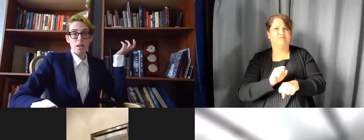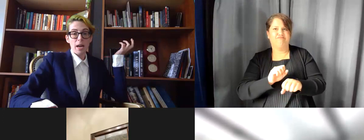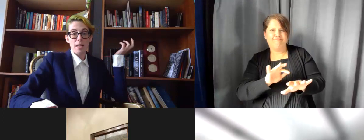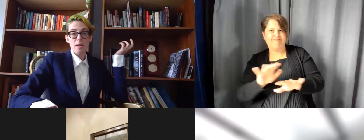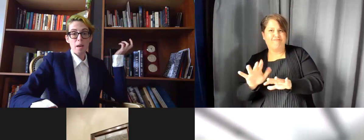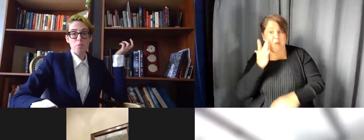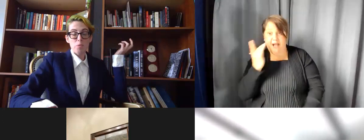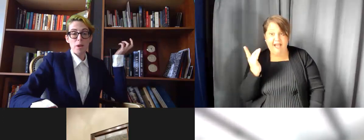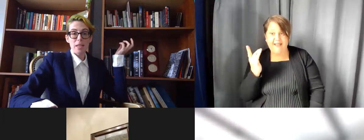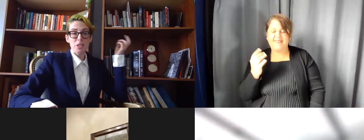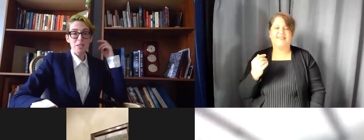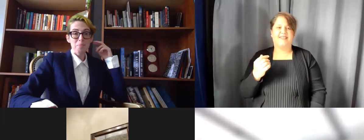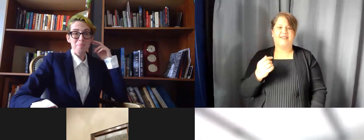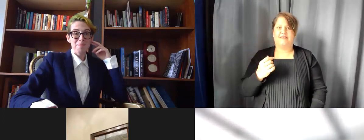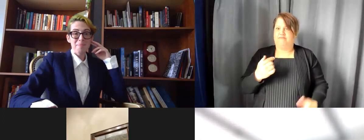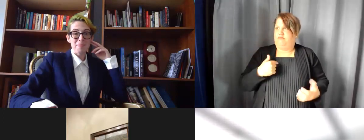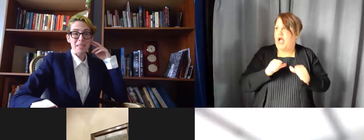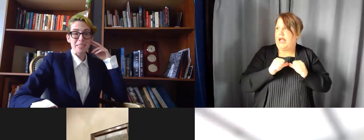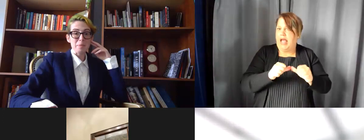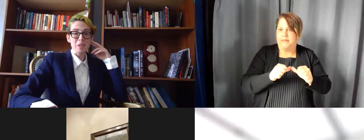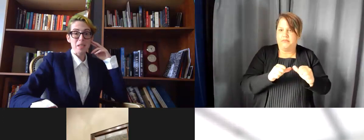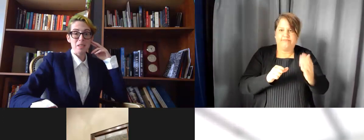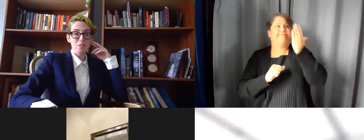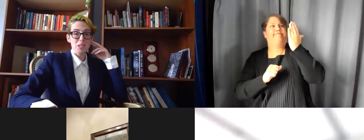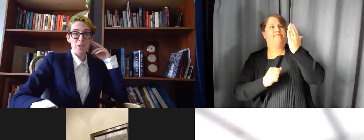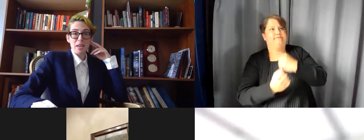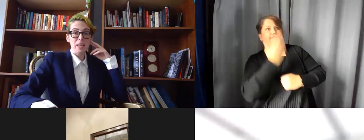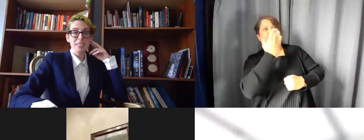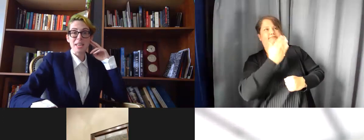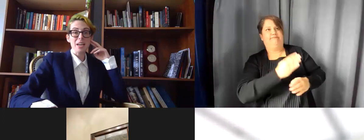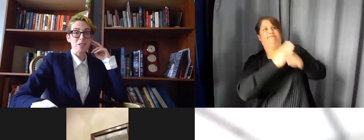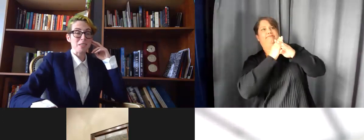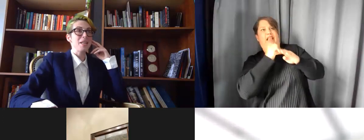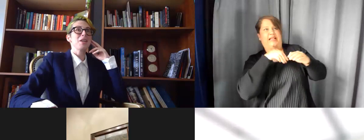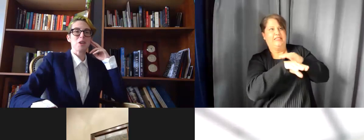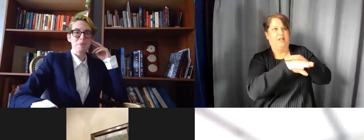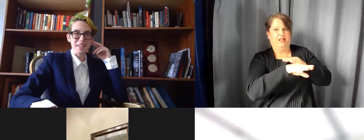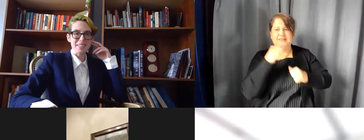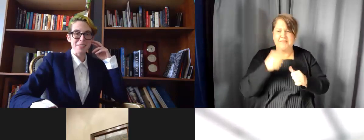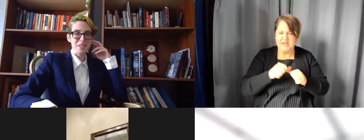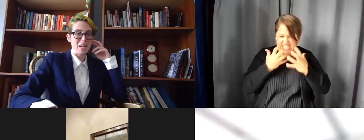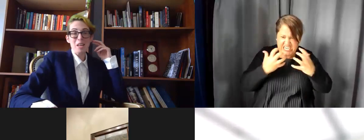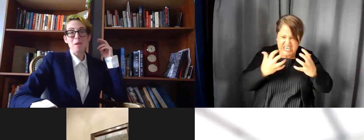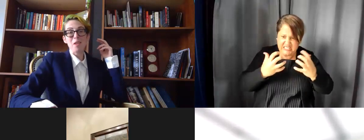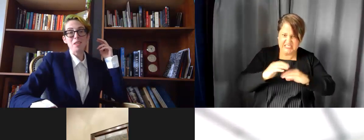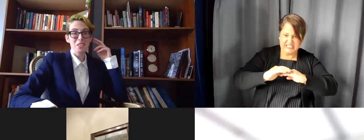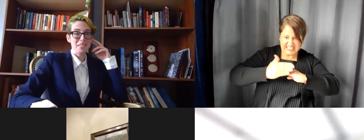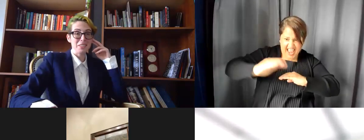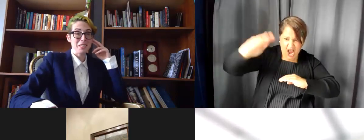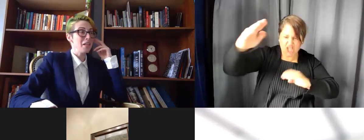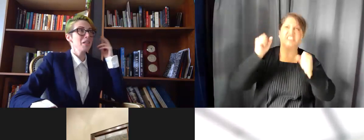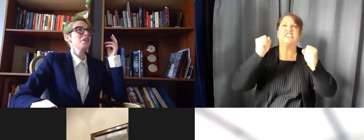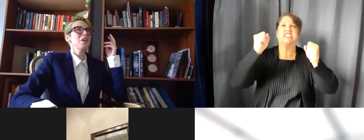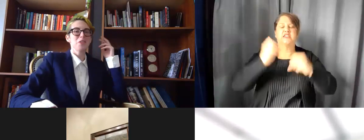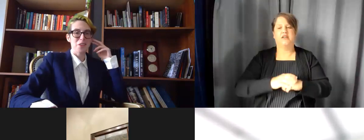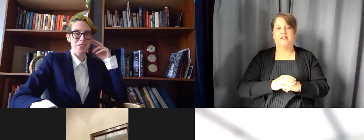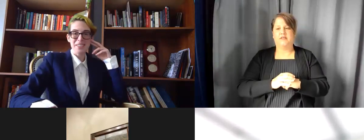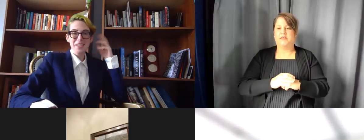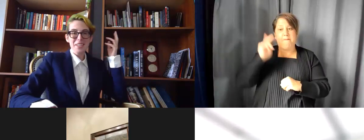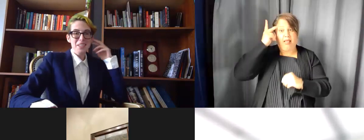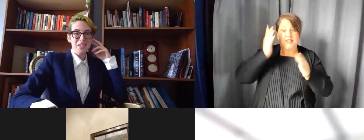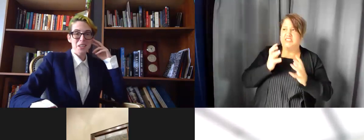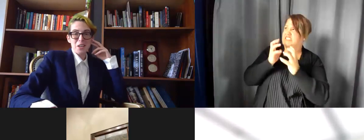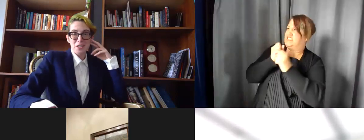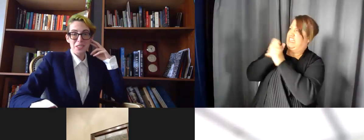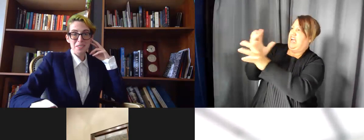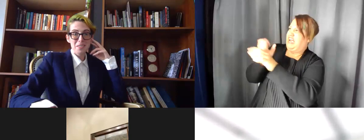Farrah Garland: I kept running into it inaccessibility and started yelling at stairs and yelling at curved cuts, and then yelling at politicians, and then yelling at the governor. And you know just